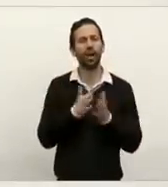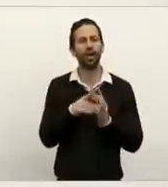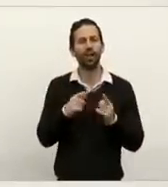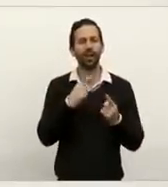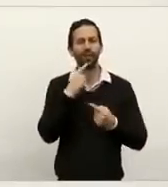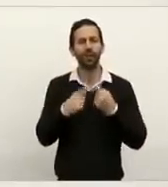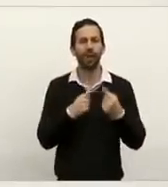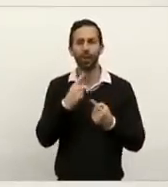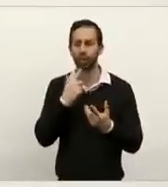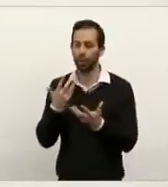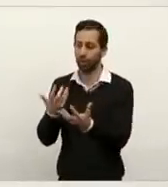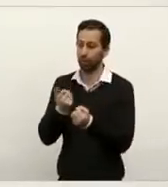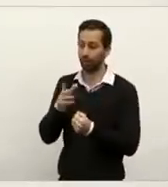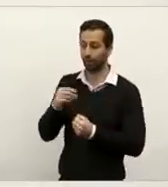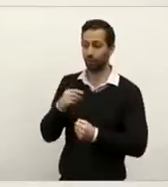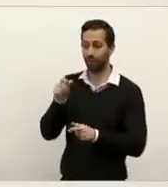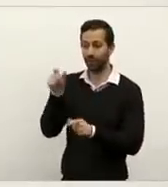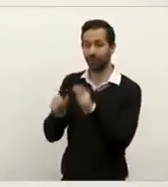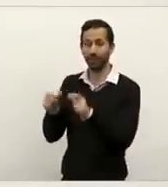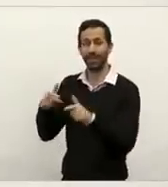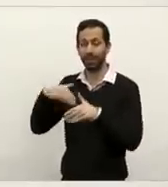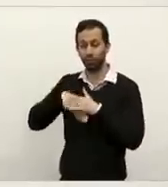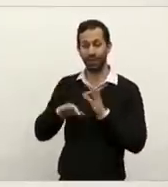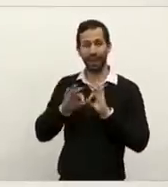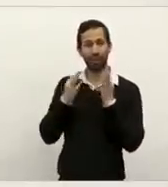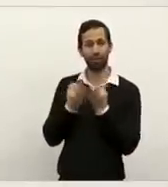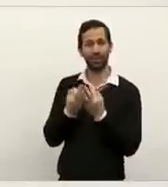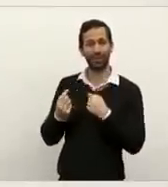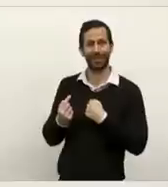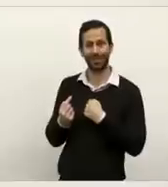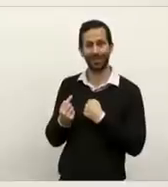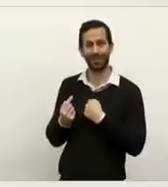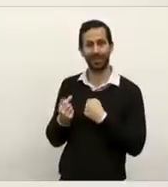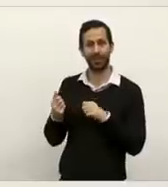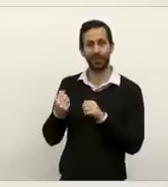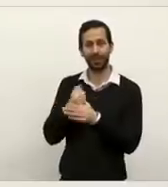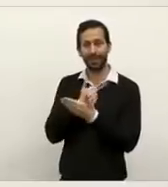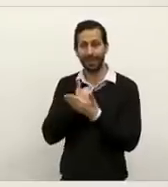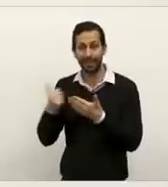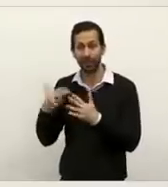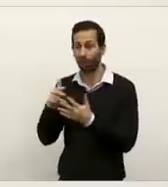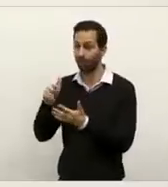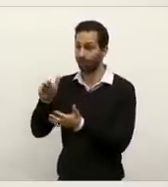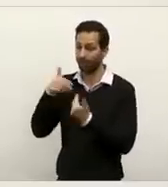from our participants into the agency, and consistency of getting that right